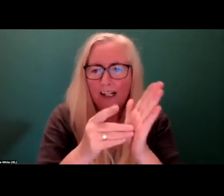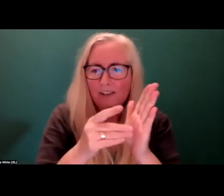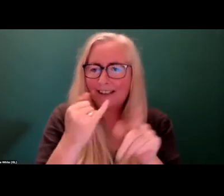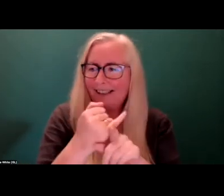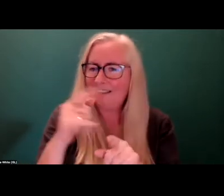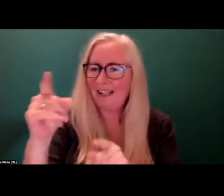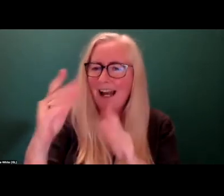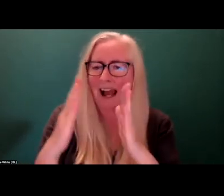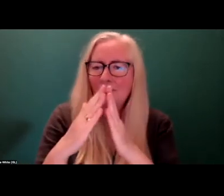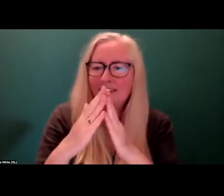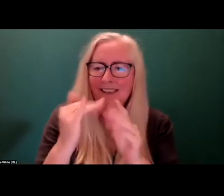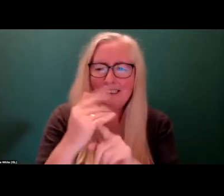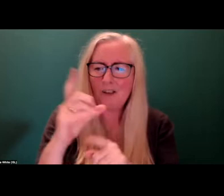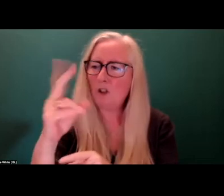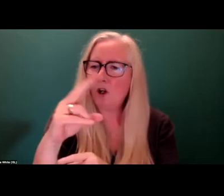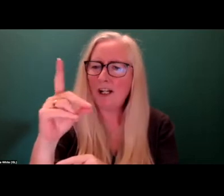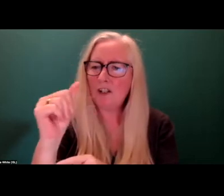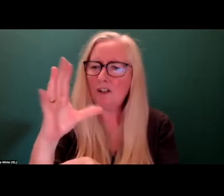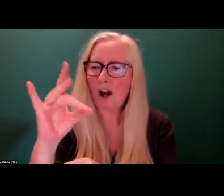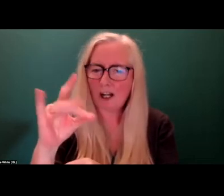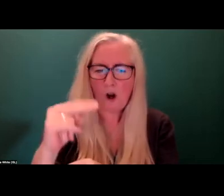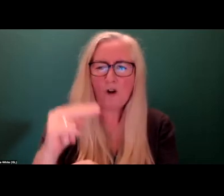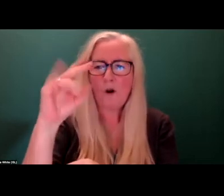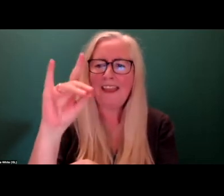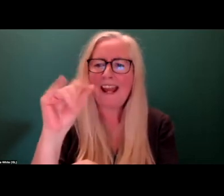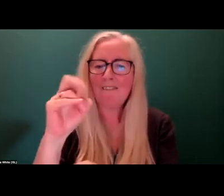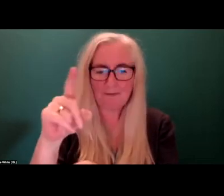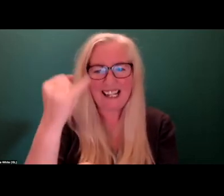Centre Dundalk, and was heavily involved in the Great Northern Haven,